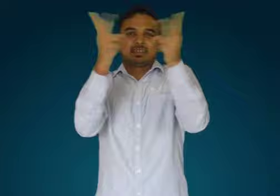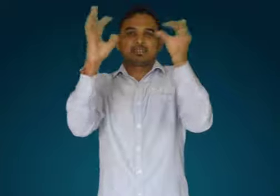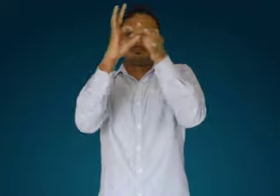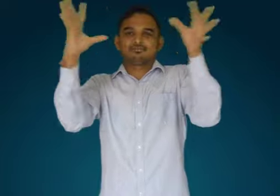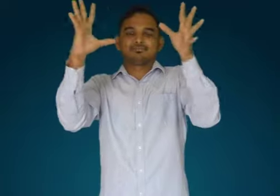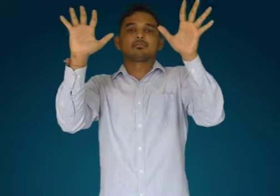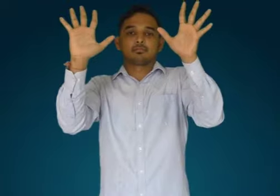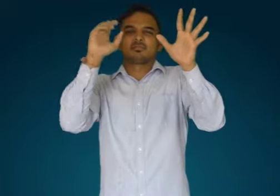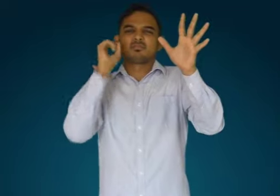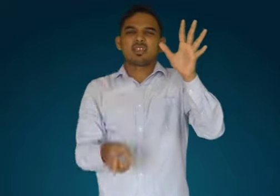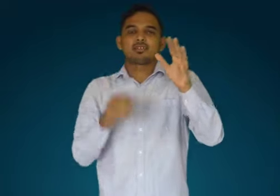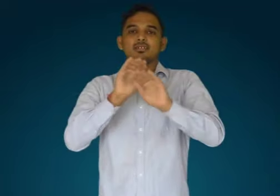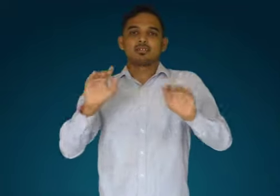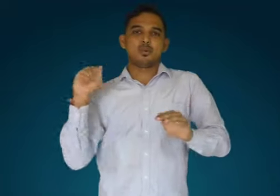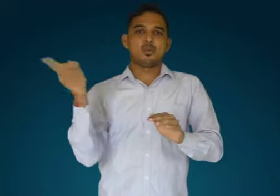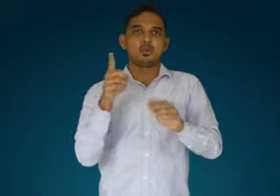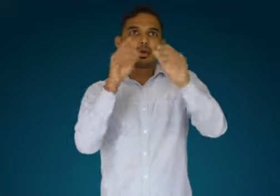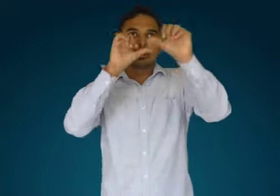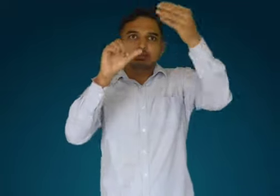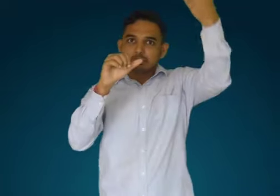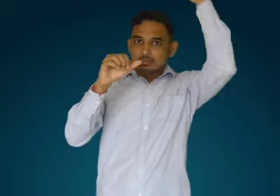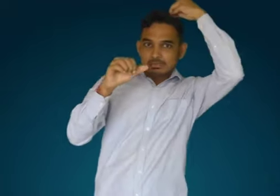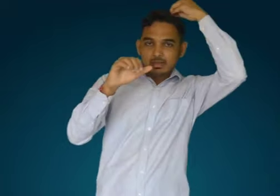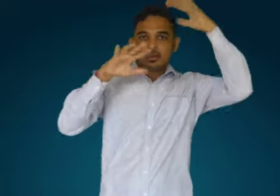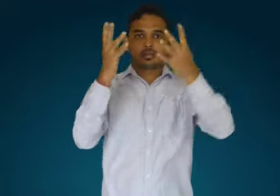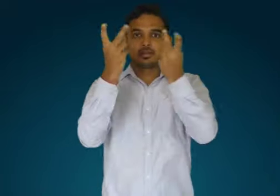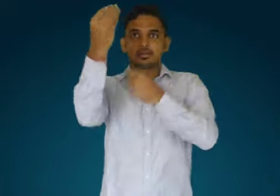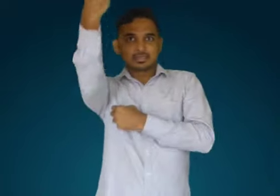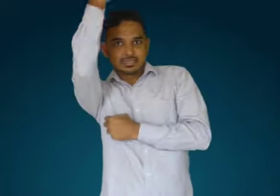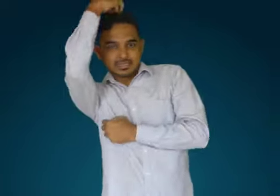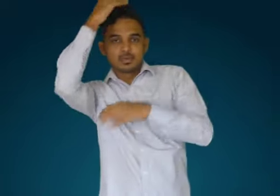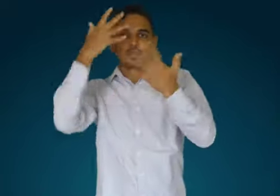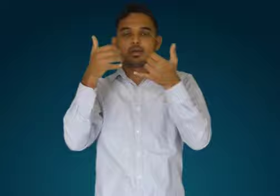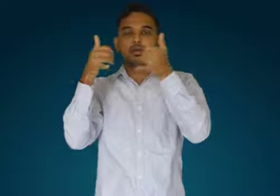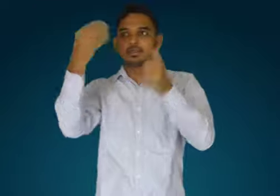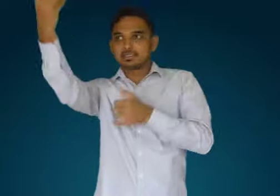whereas in transdisciplinary learning these subjects are linked together